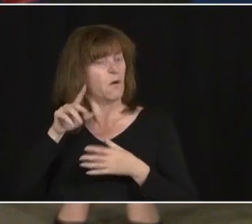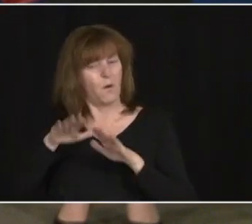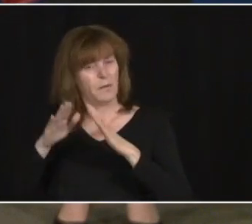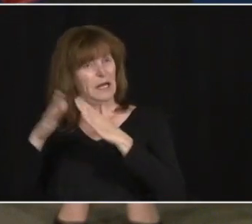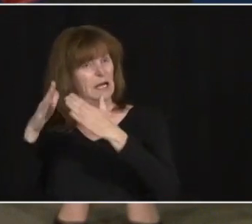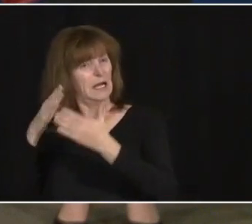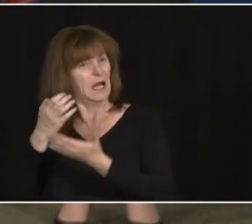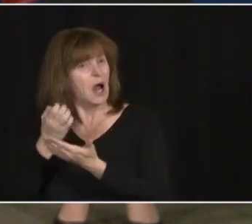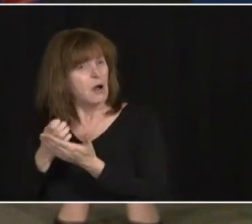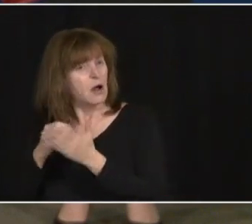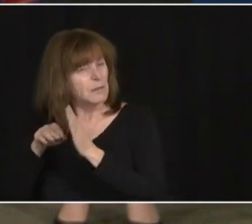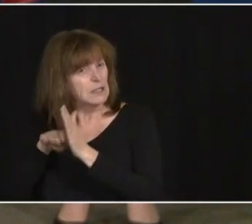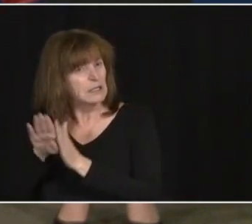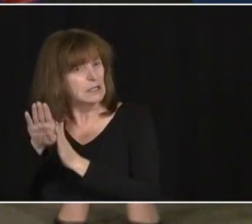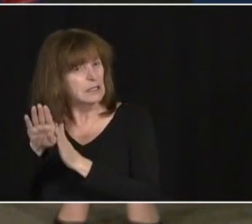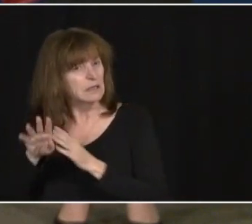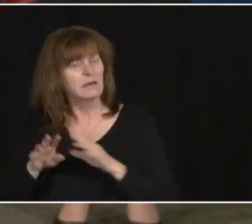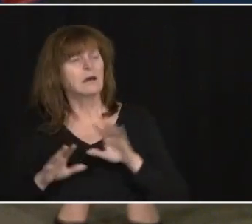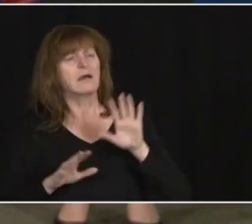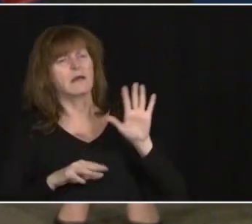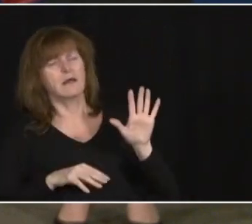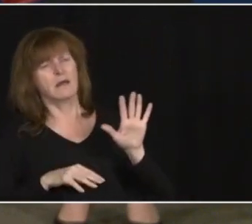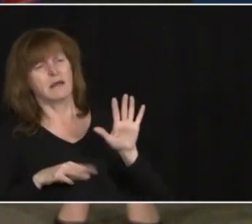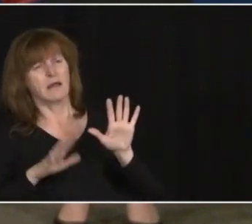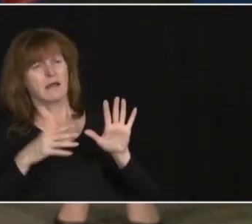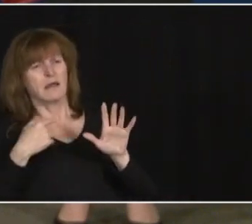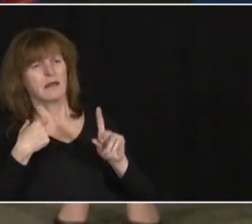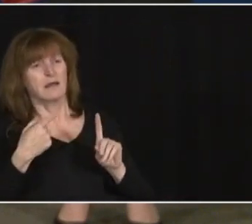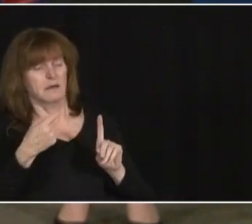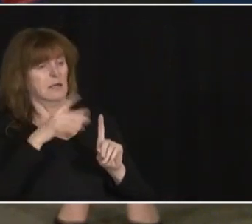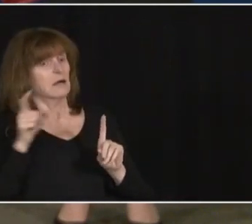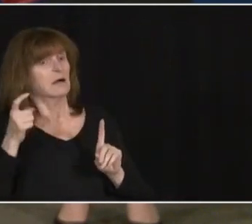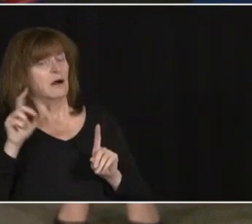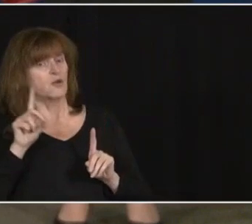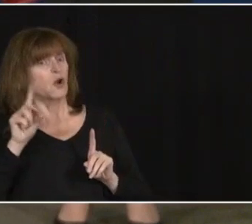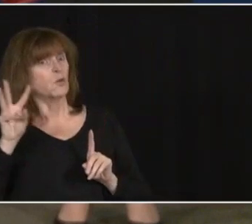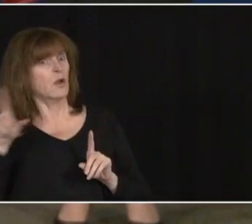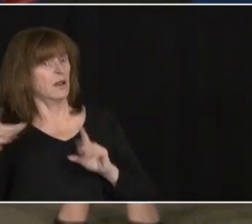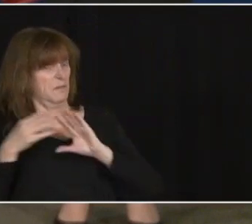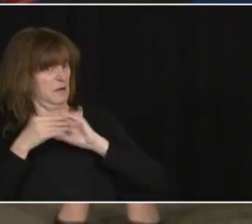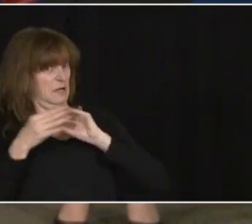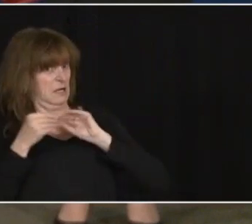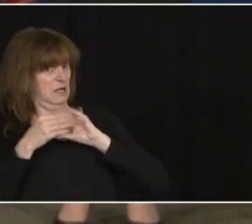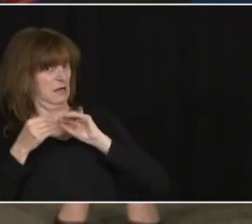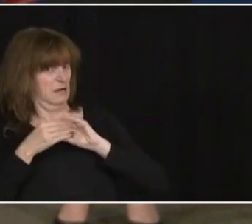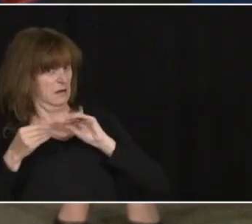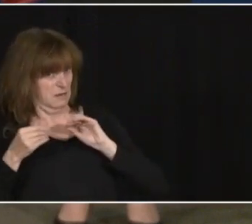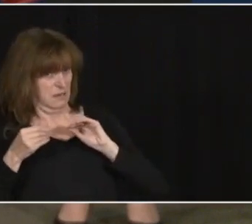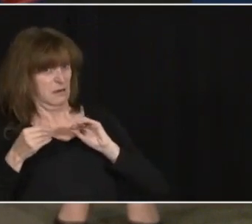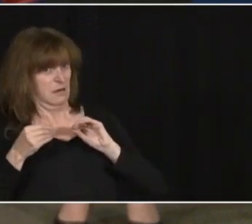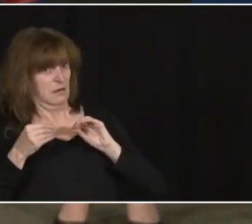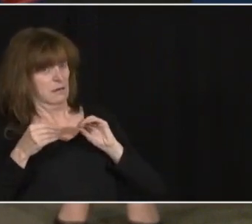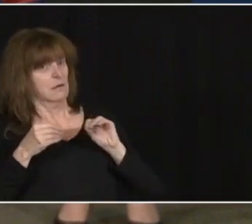want to go back to the first question with Dr. willments I can't, the Williams. The answer is never.